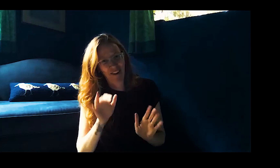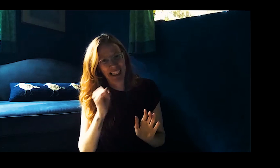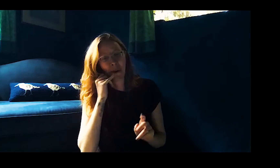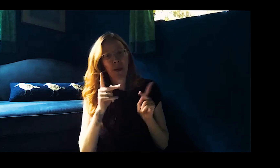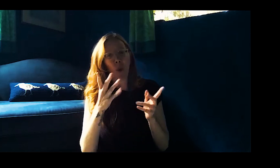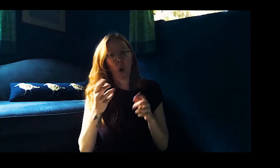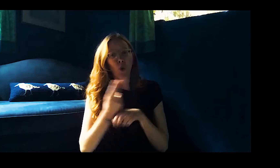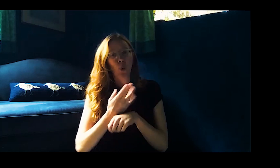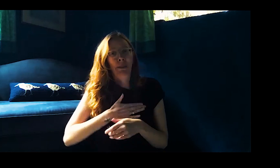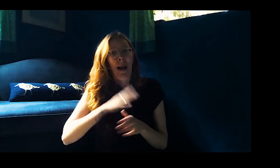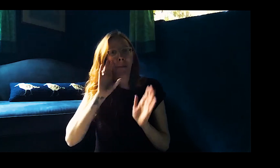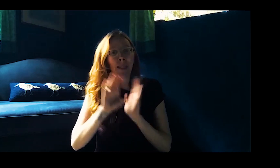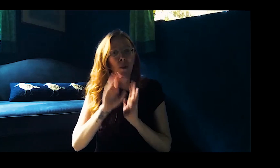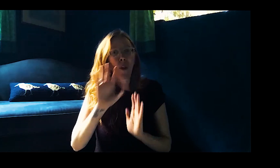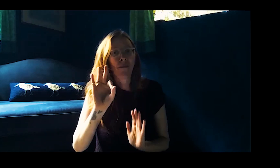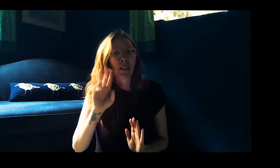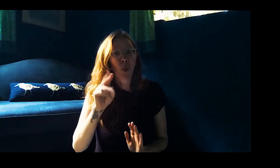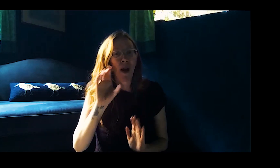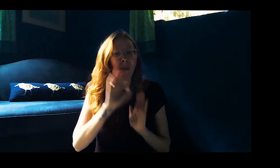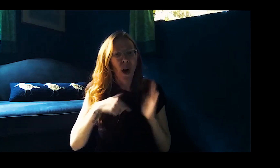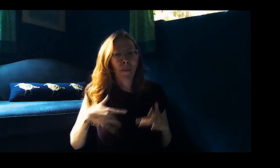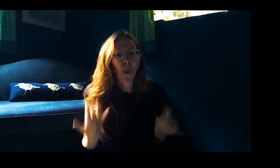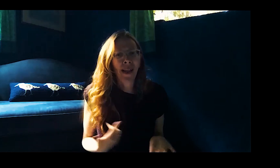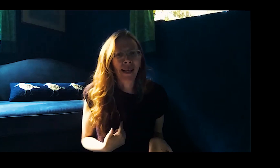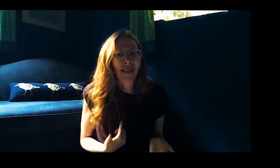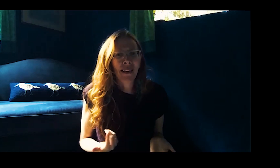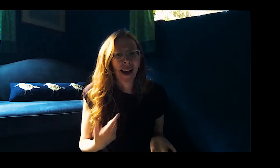I mean, when someone wants to share my work, I'm thrilled, but please just give me the credit.